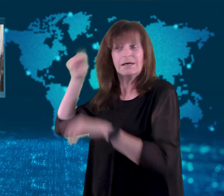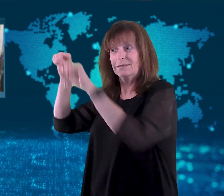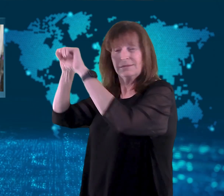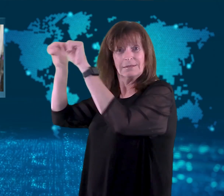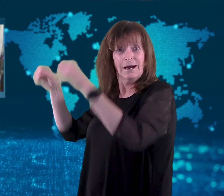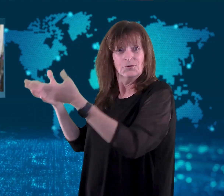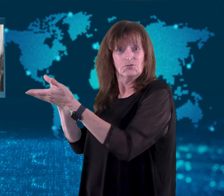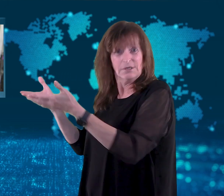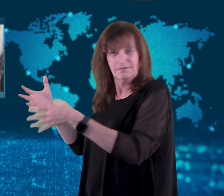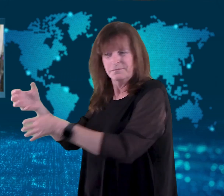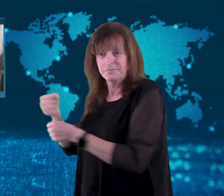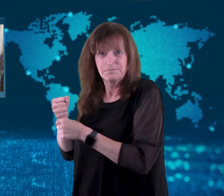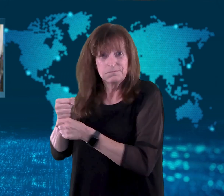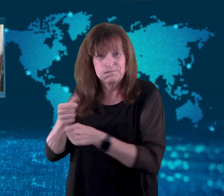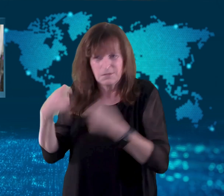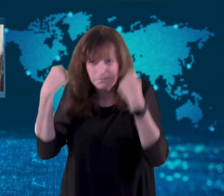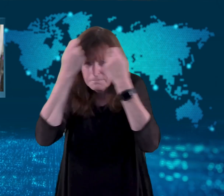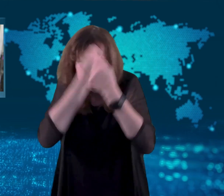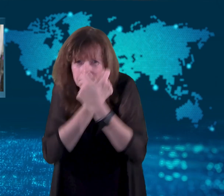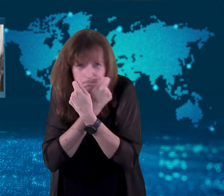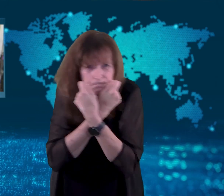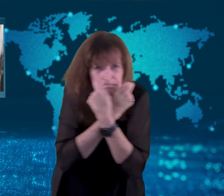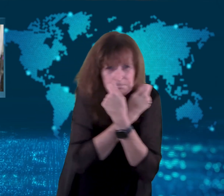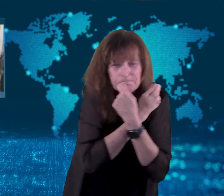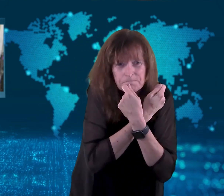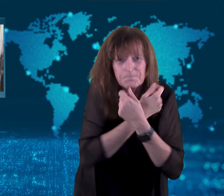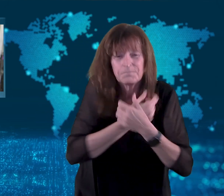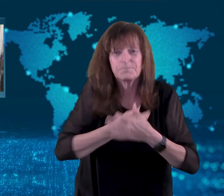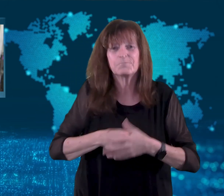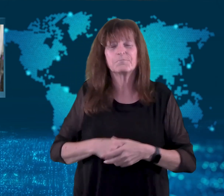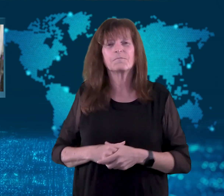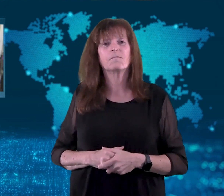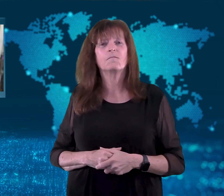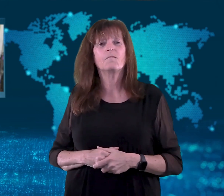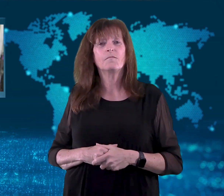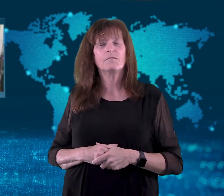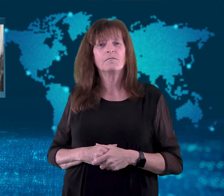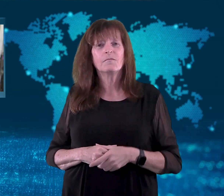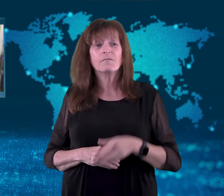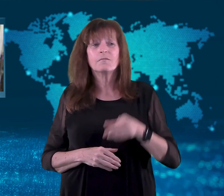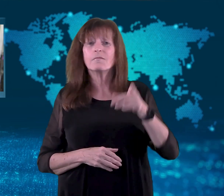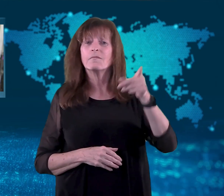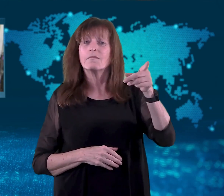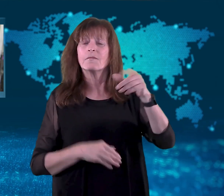According to immigration records, she was born